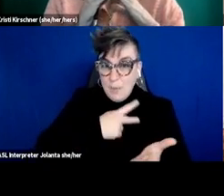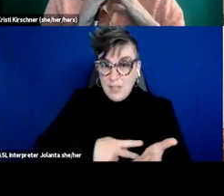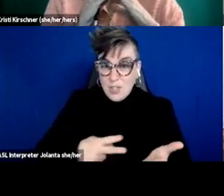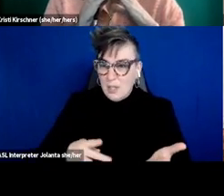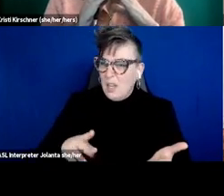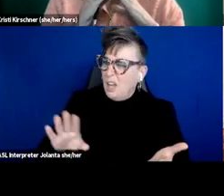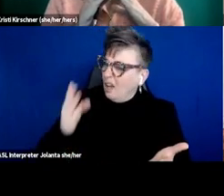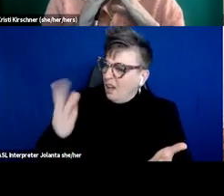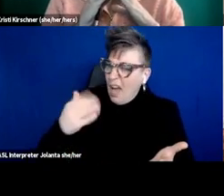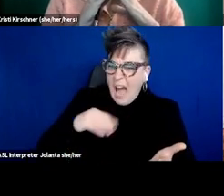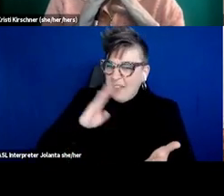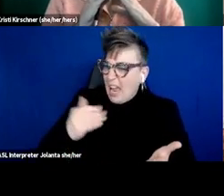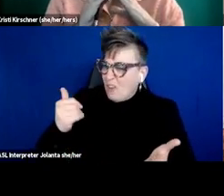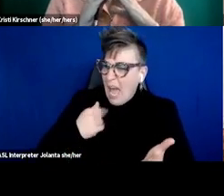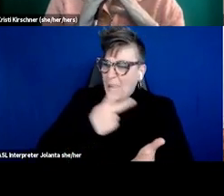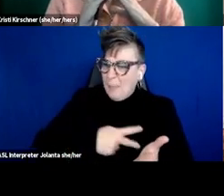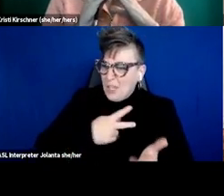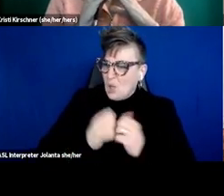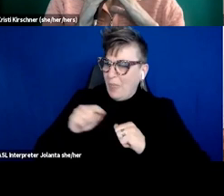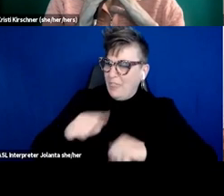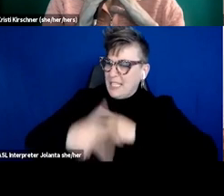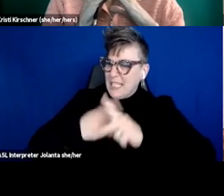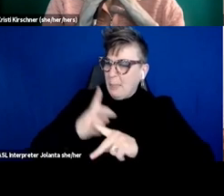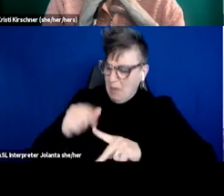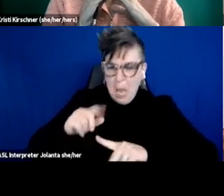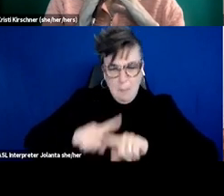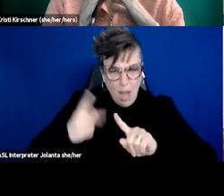had a patient with this type of disability, but we’re going to work together and I am